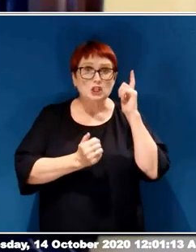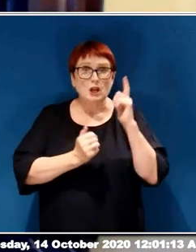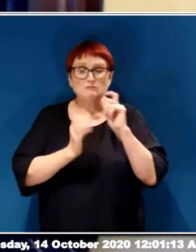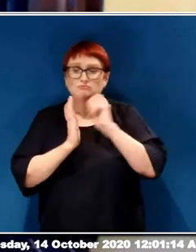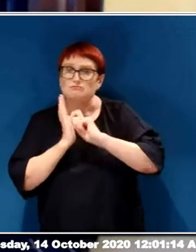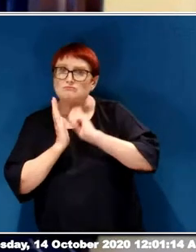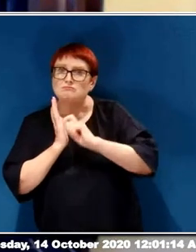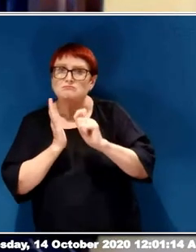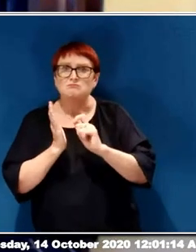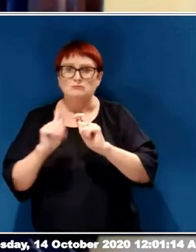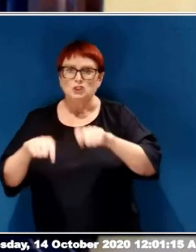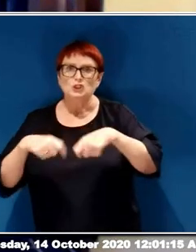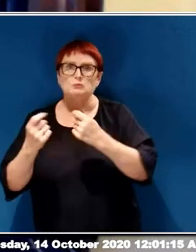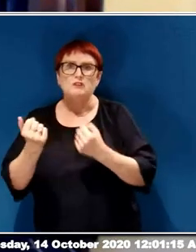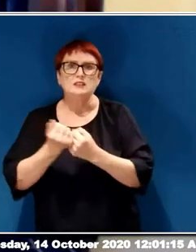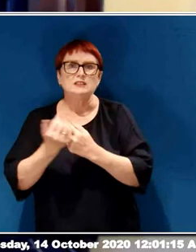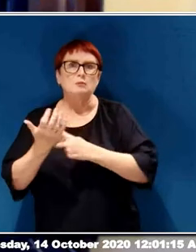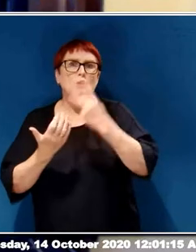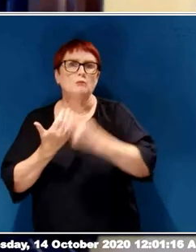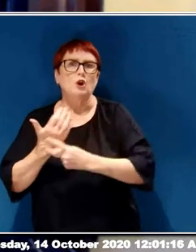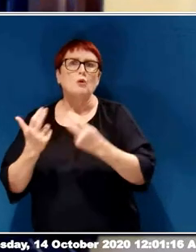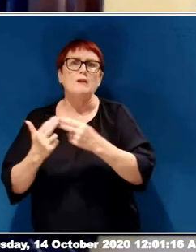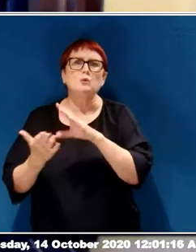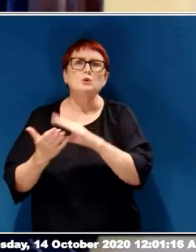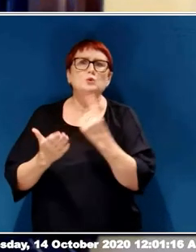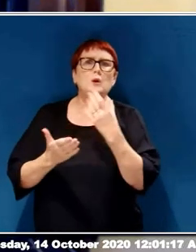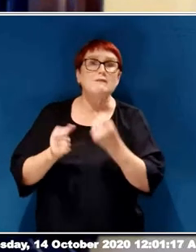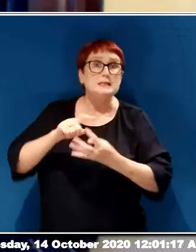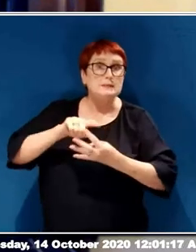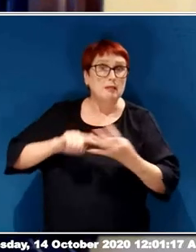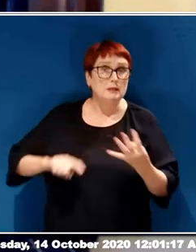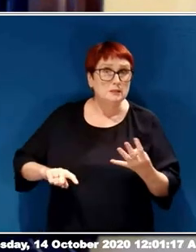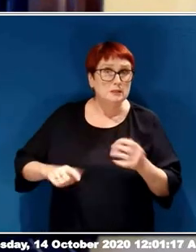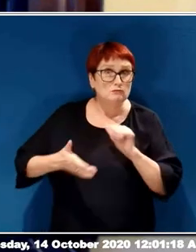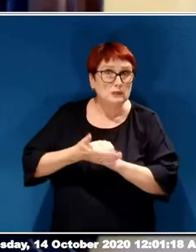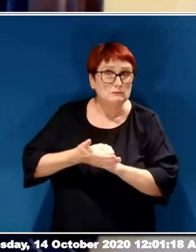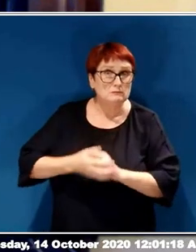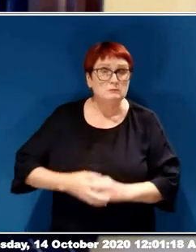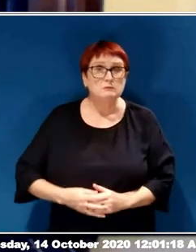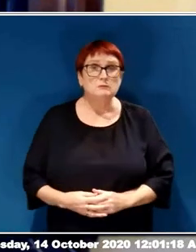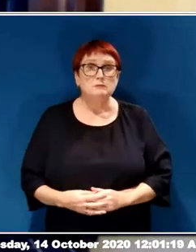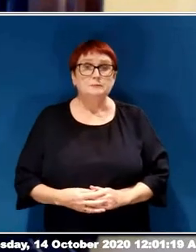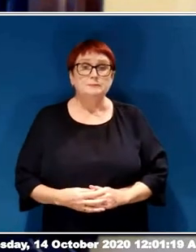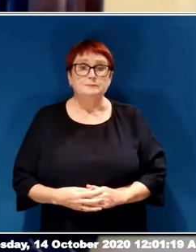disability and running targeted literacy intervention